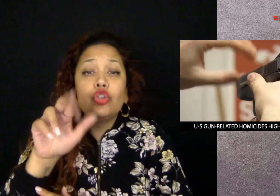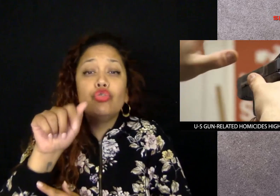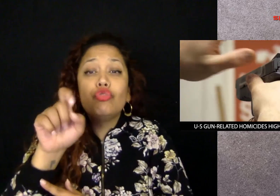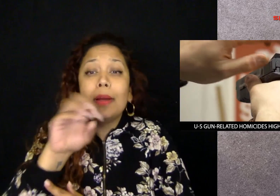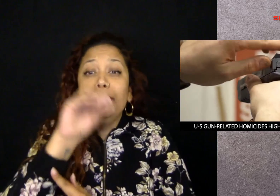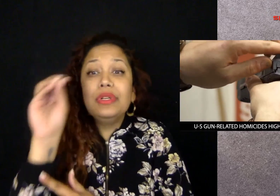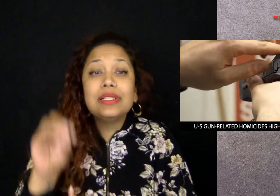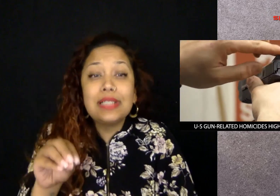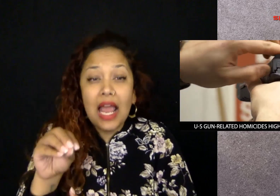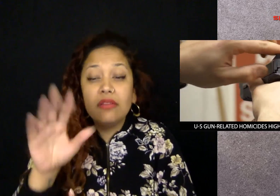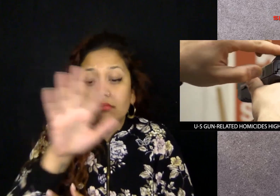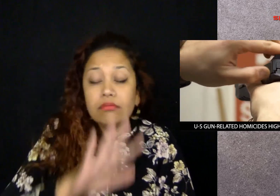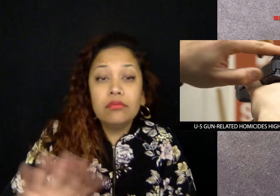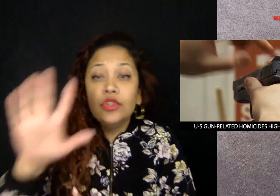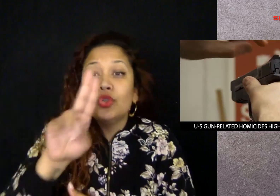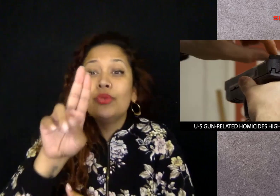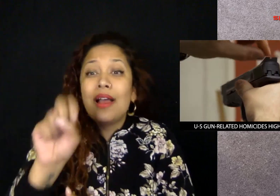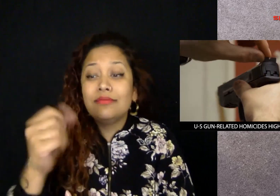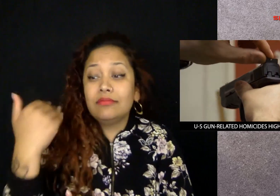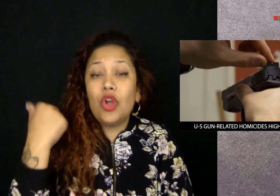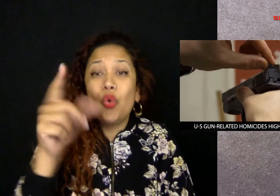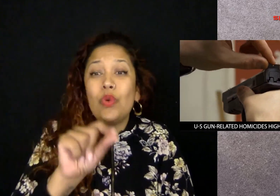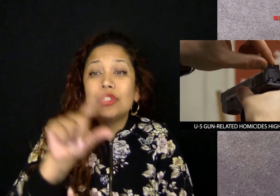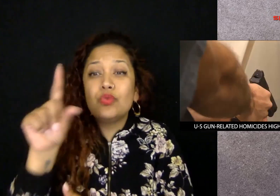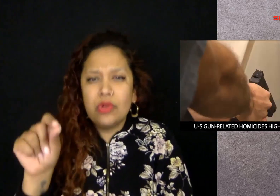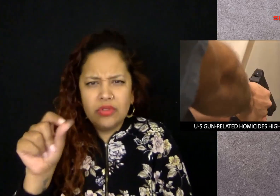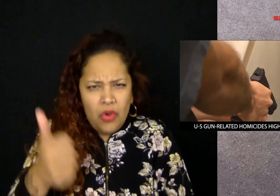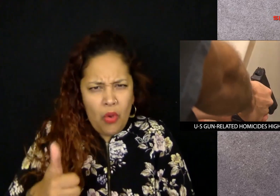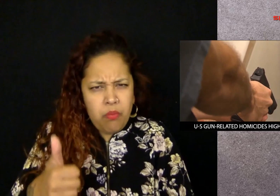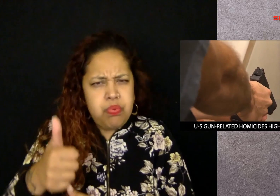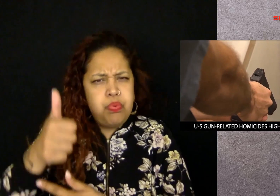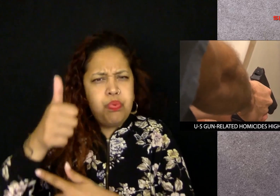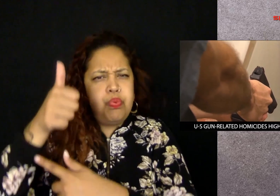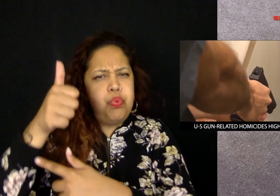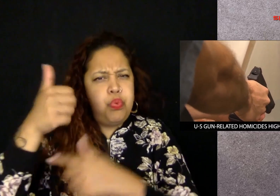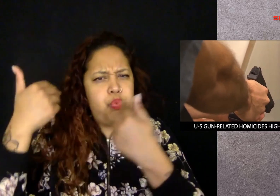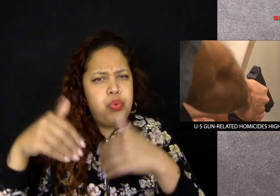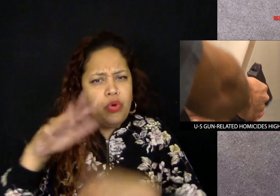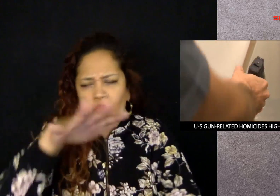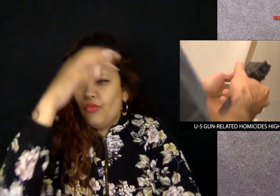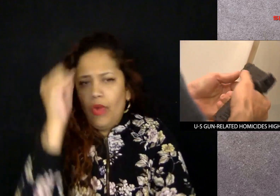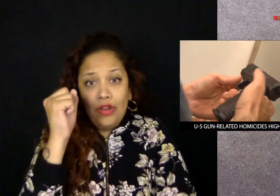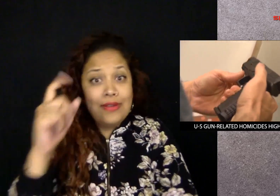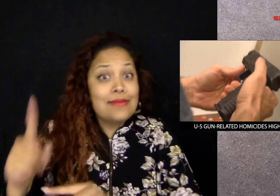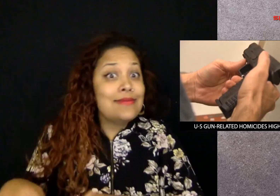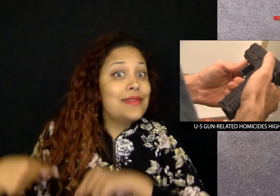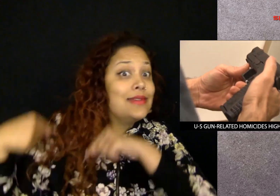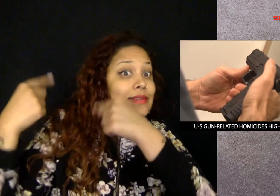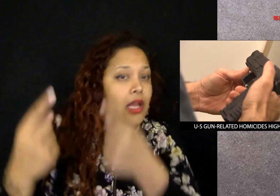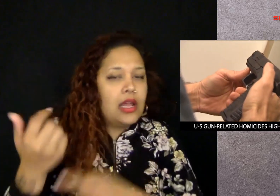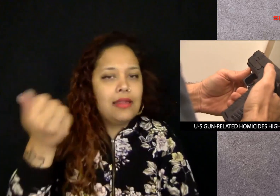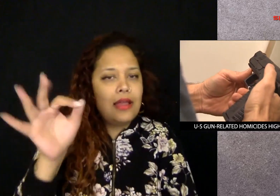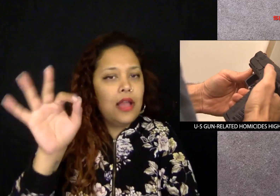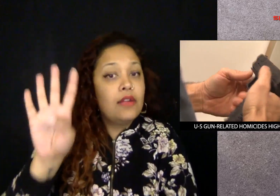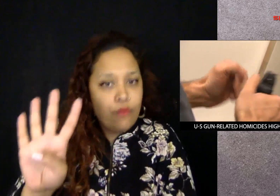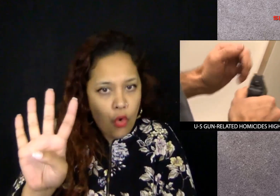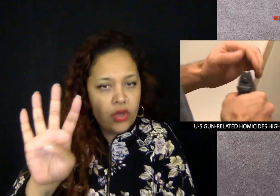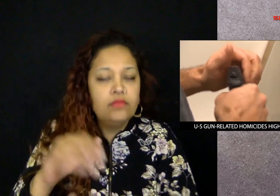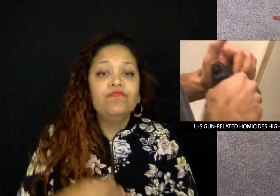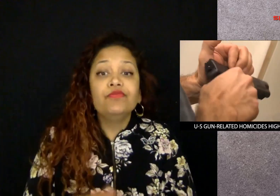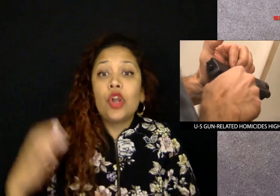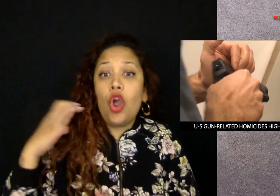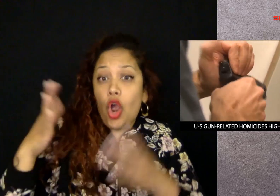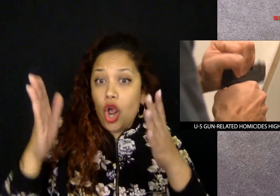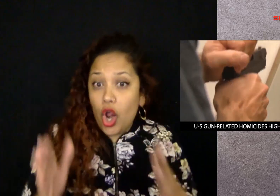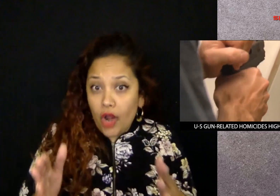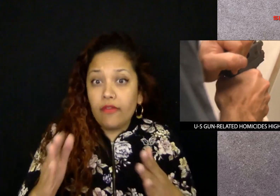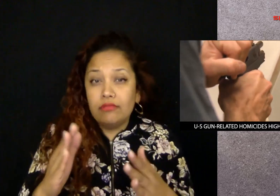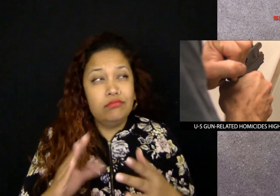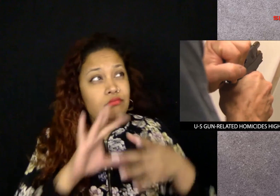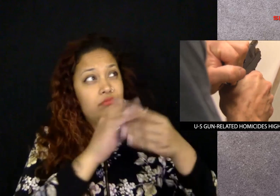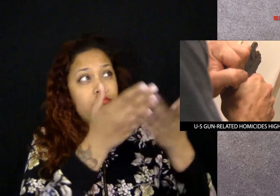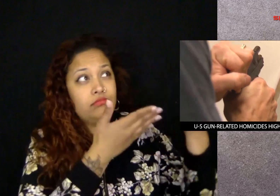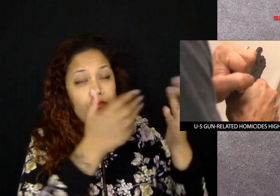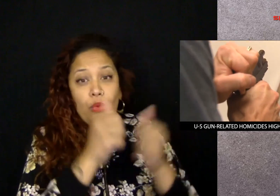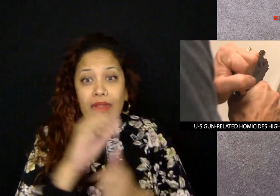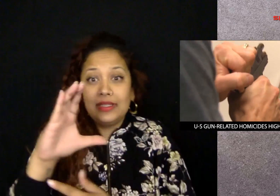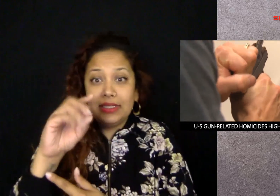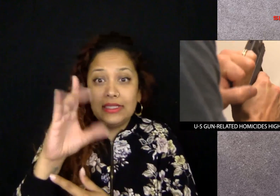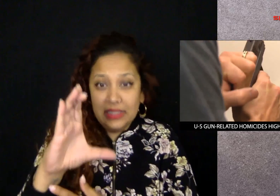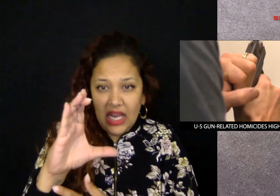rate in the US in 2020 was the highest recorded since 1994 officials with the CDC broke down